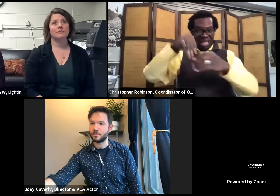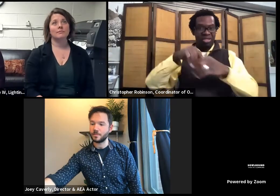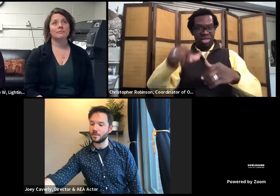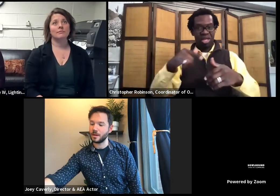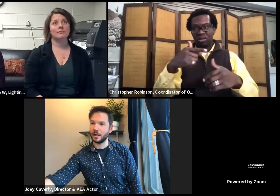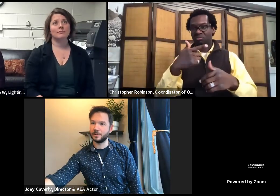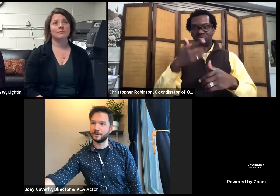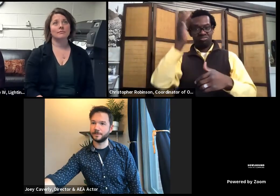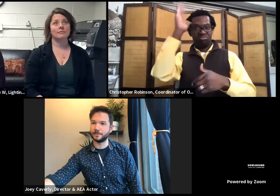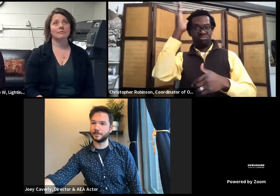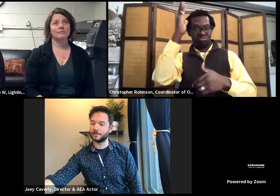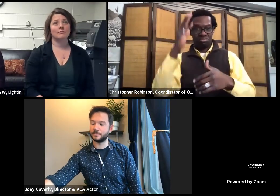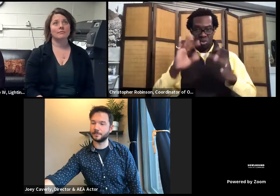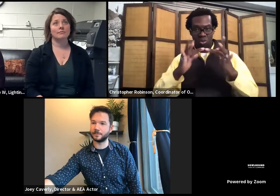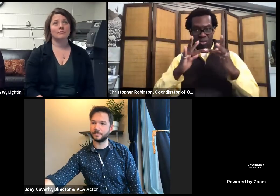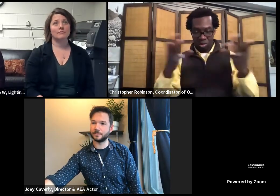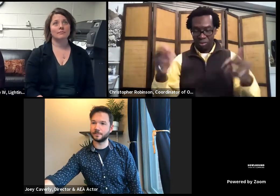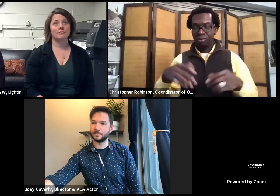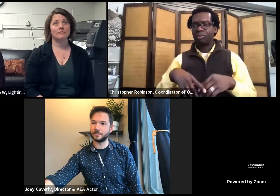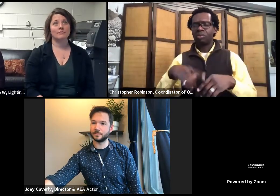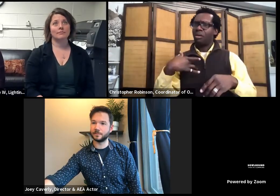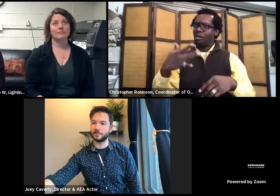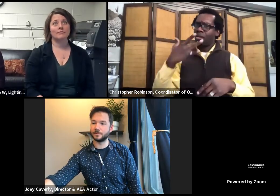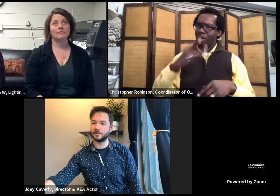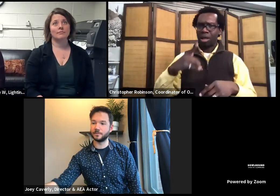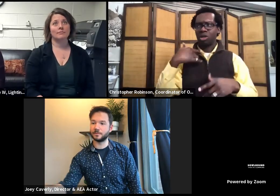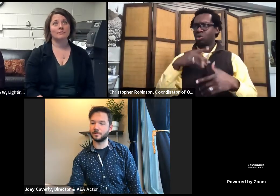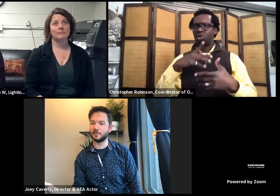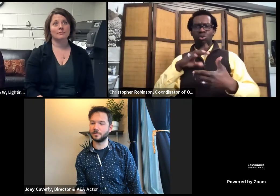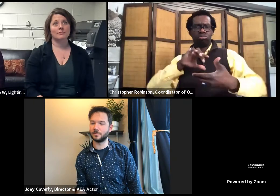and this audience, this group here online,